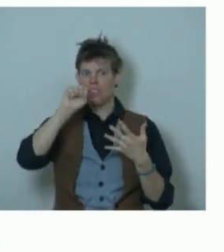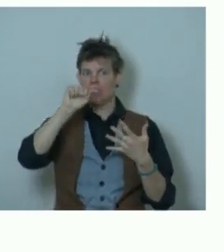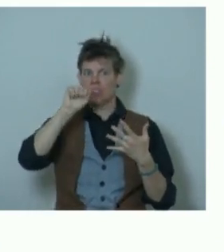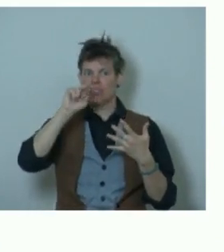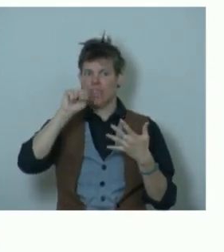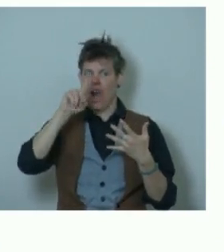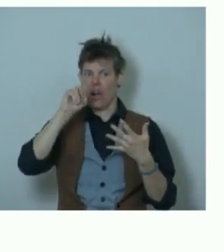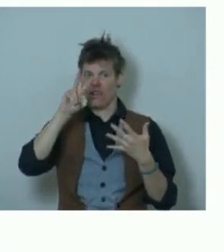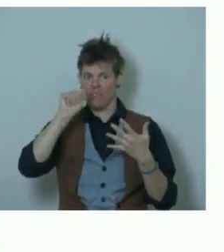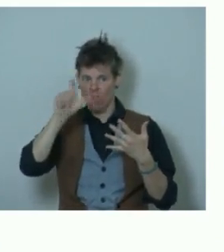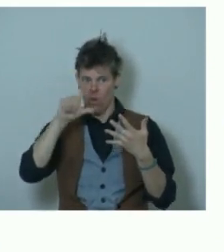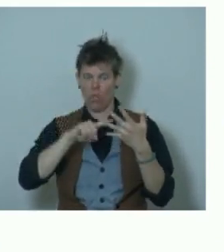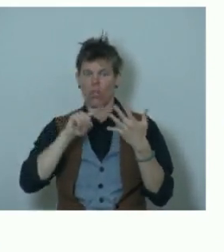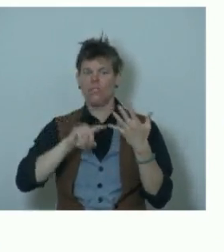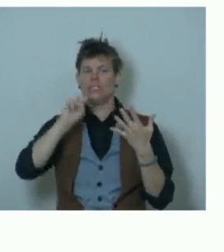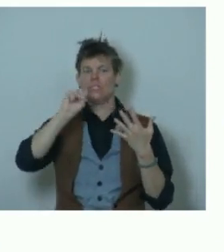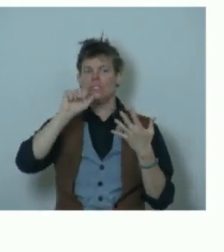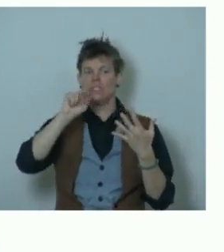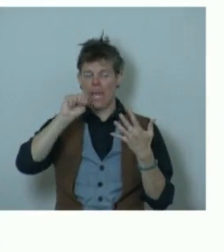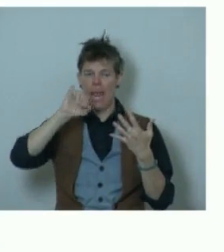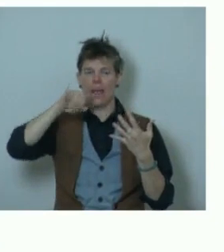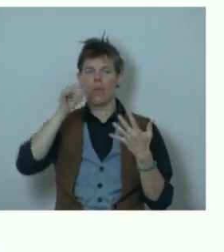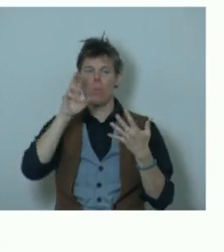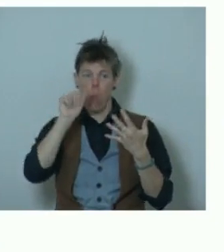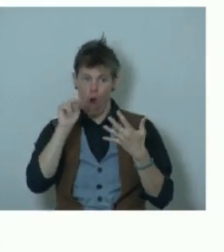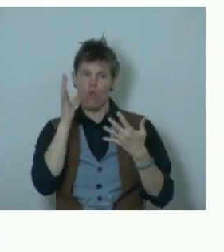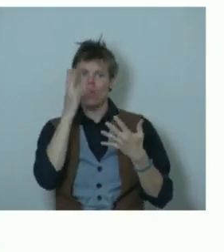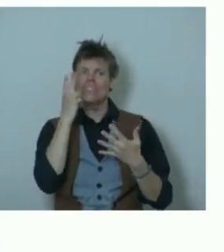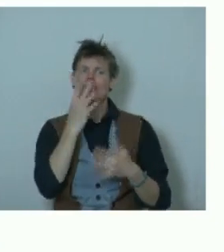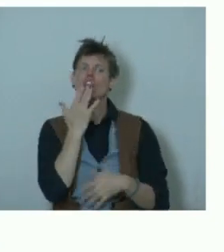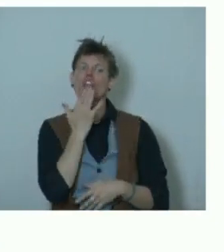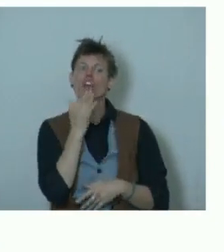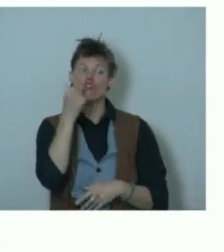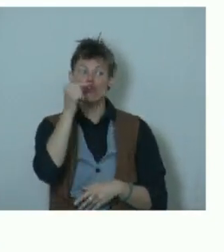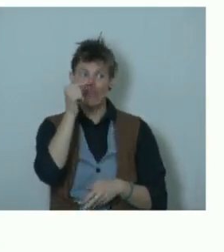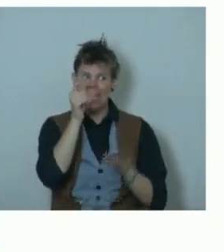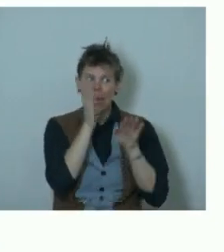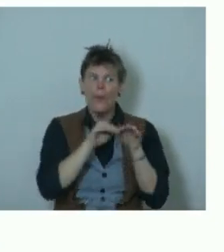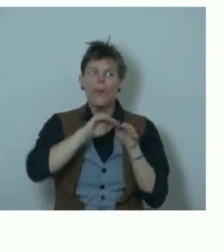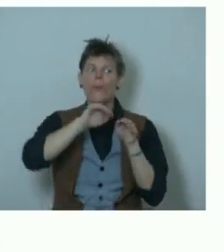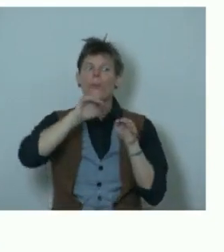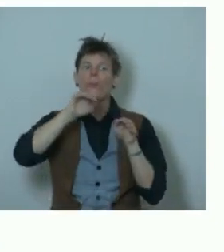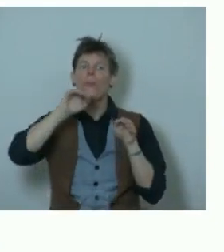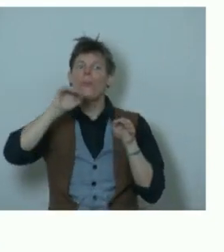YOU CAN SEE THREE OTHER COUNTIES, MCKINNEY, SANDOVAL AND SAN JUAN.